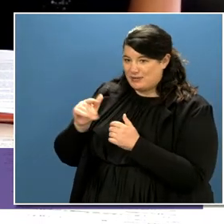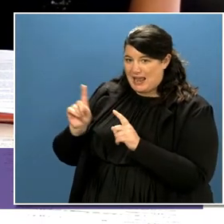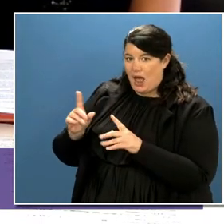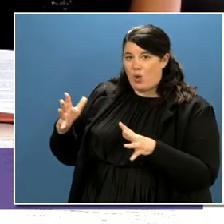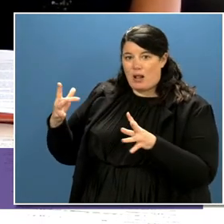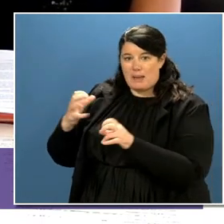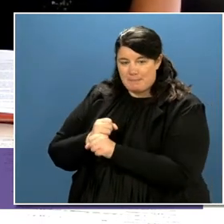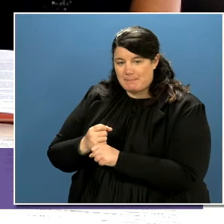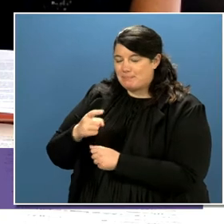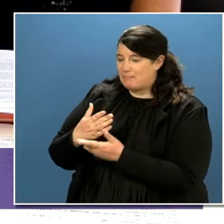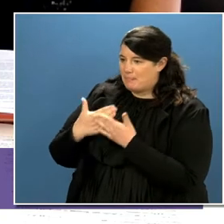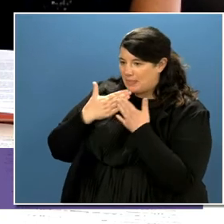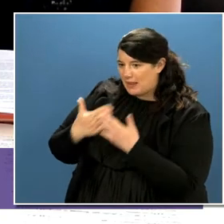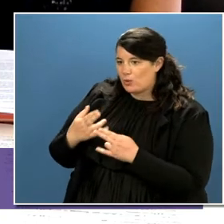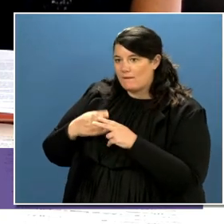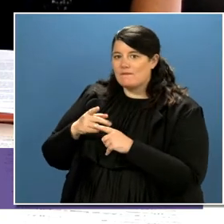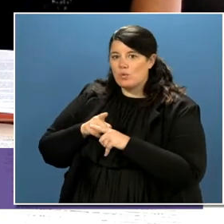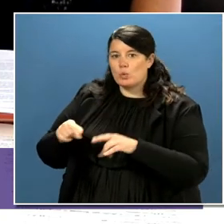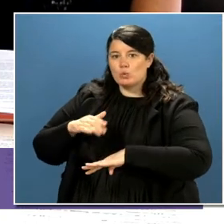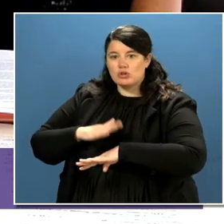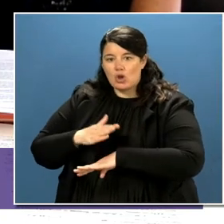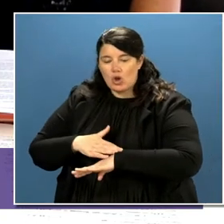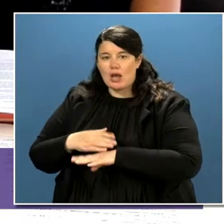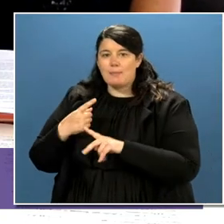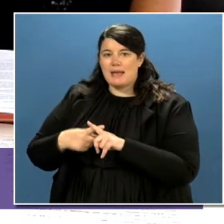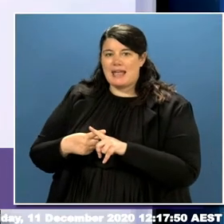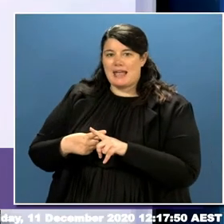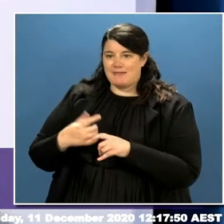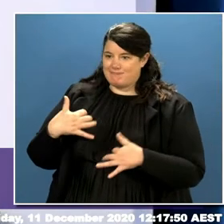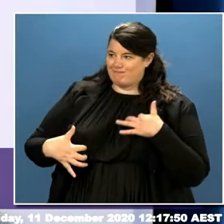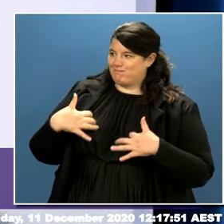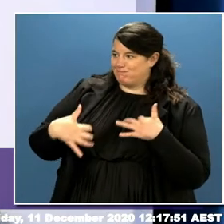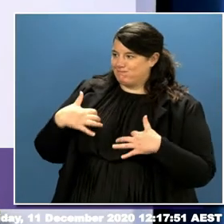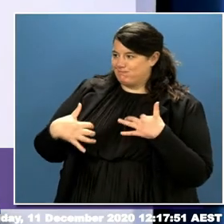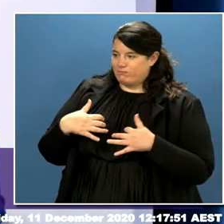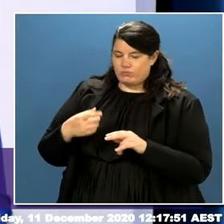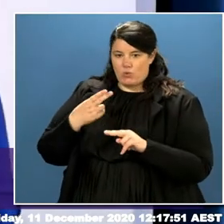Thank you very much for your time and the enthusiasm in telling us a little